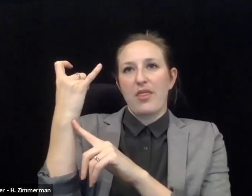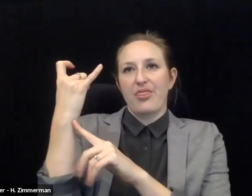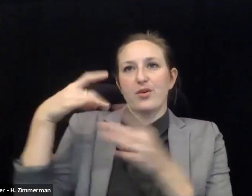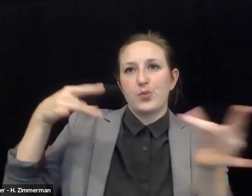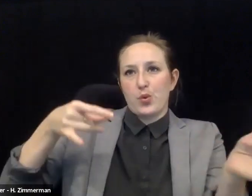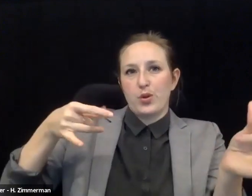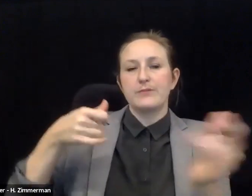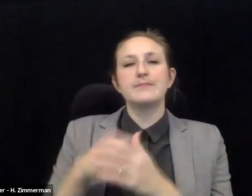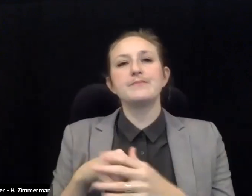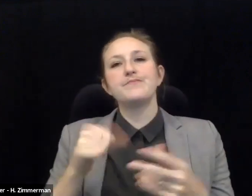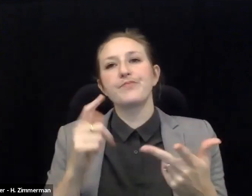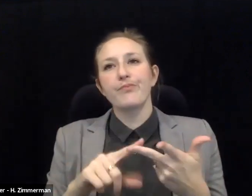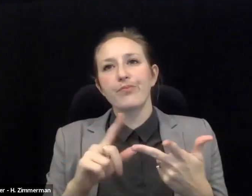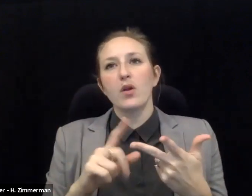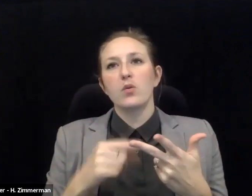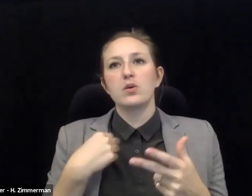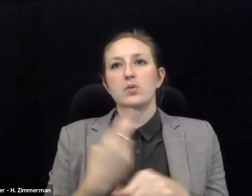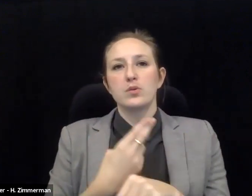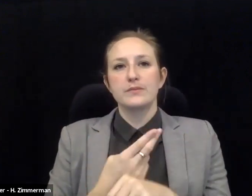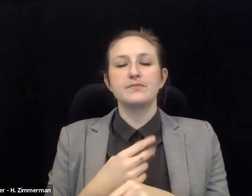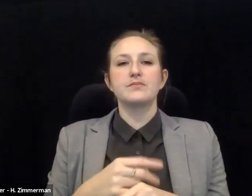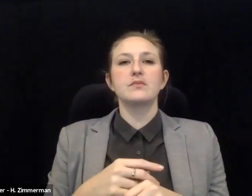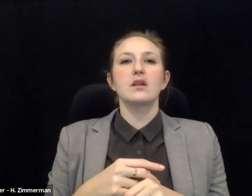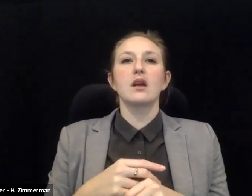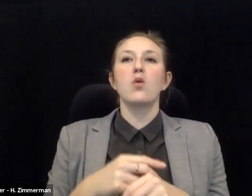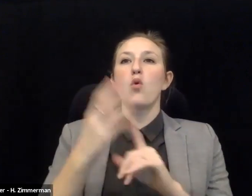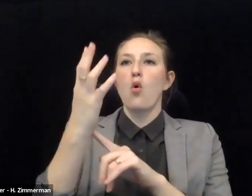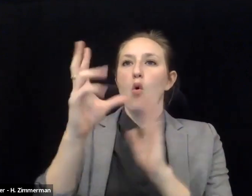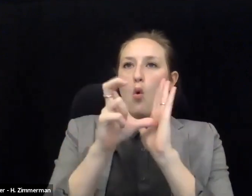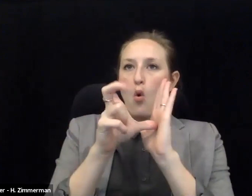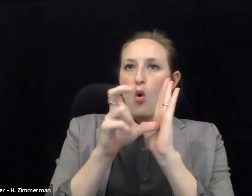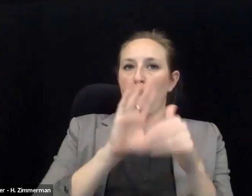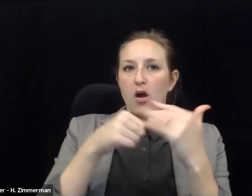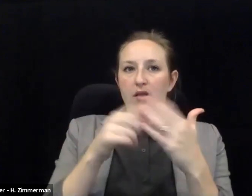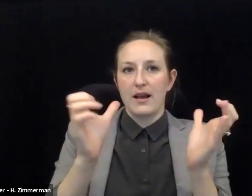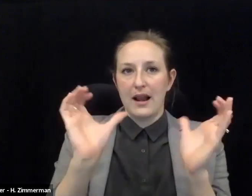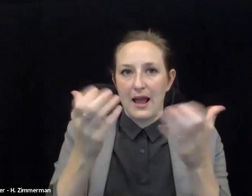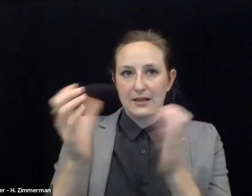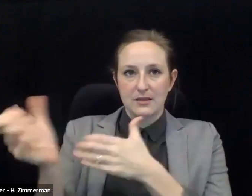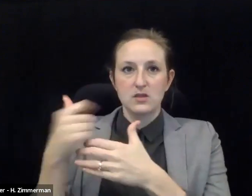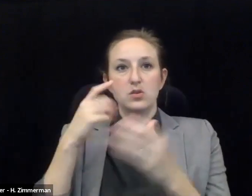Another thing we do is we record all of our classes so they can access the class at a later time,